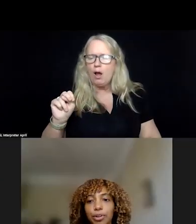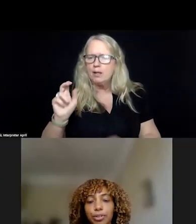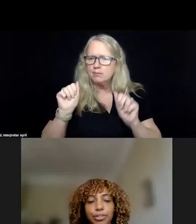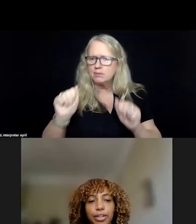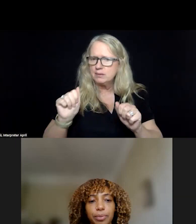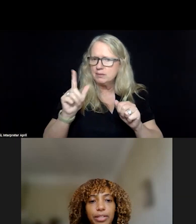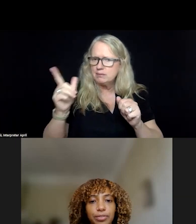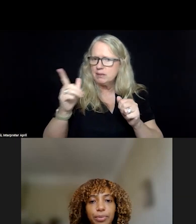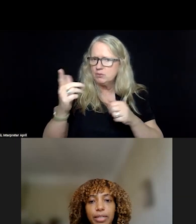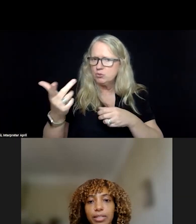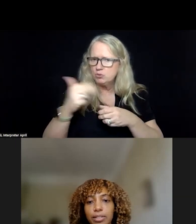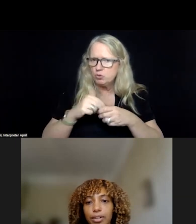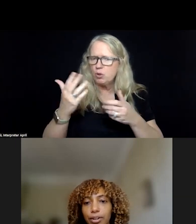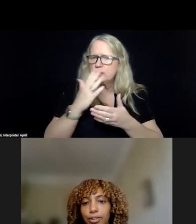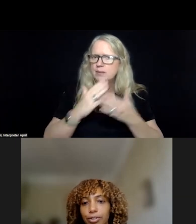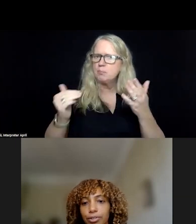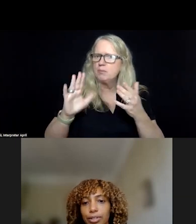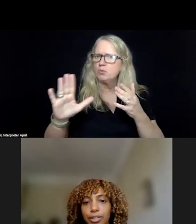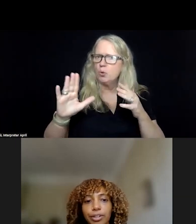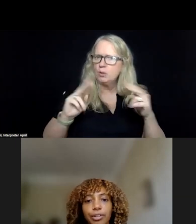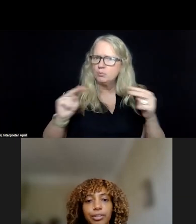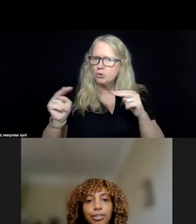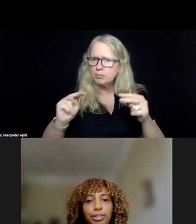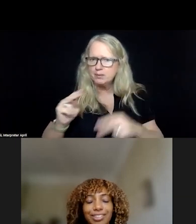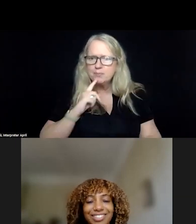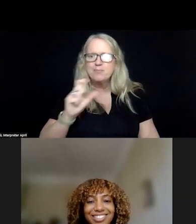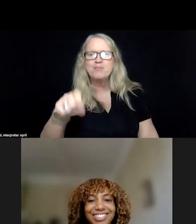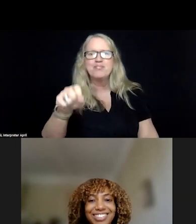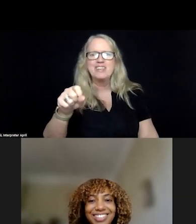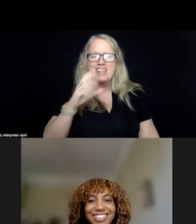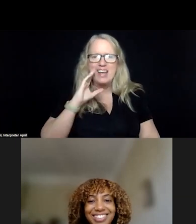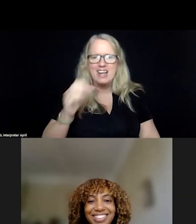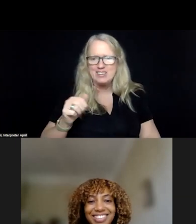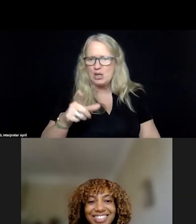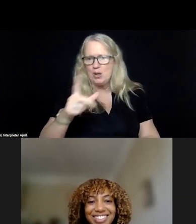HEARD OR YOUR TAKEAWAYS FOR THIS? >> THANK YOU. GOOD AFTERNOON.